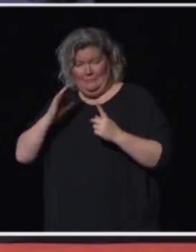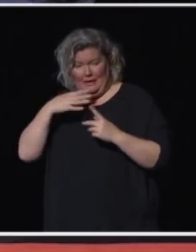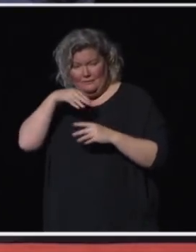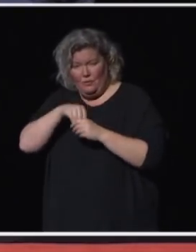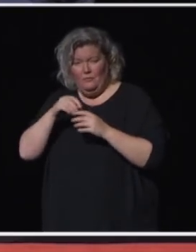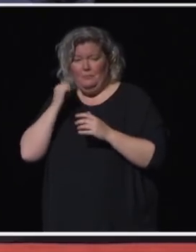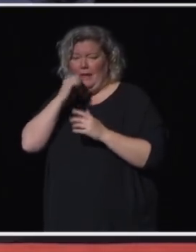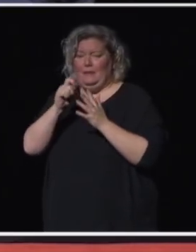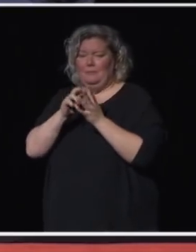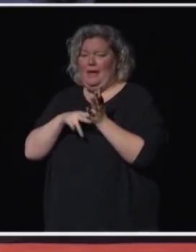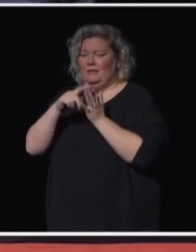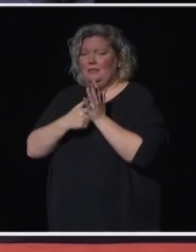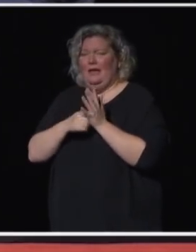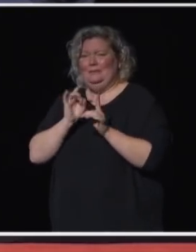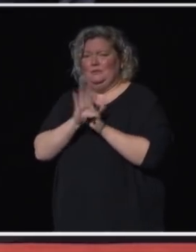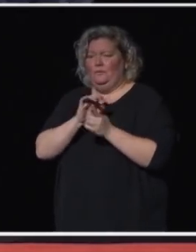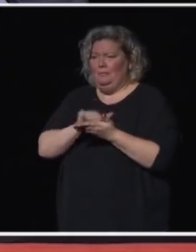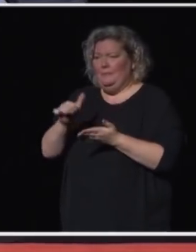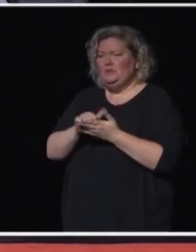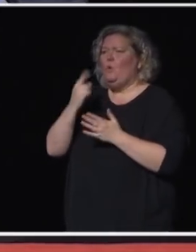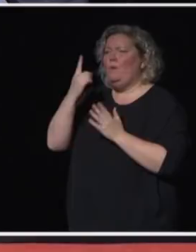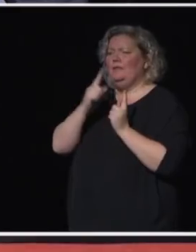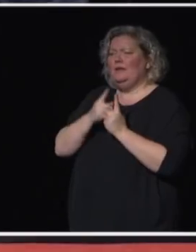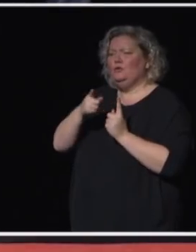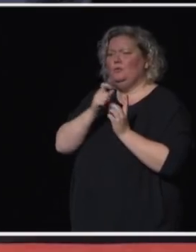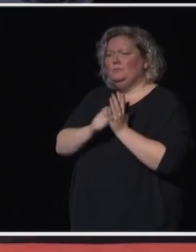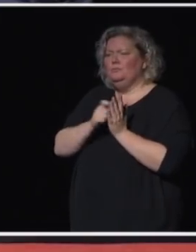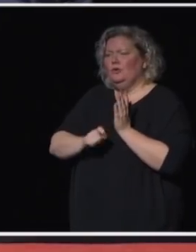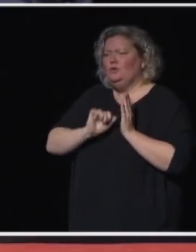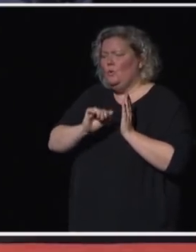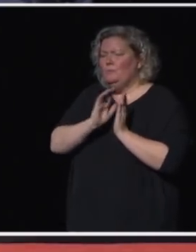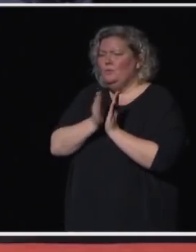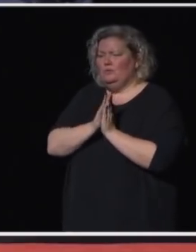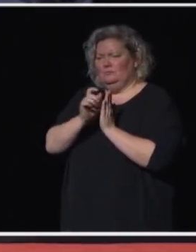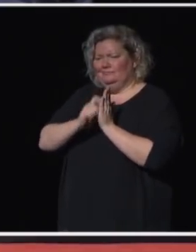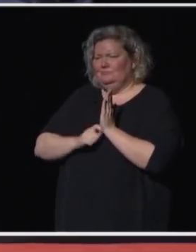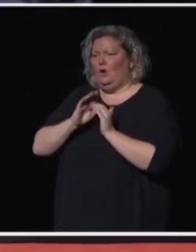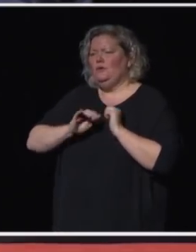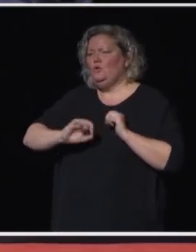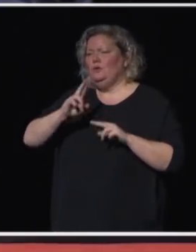One of the quotes here from your book, "The Beautiful Struggle," where you write up this about your dad: Dad works seven days a week.